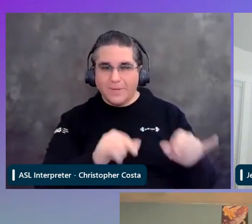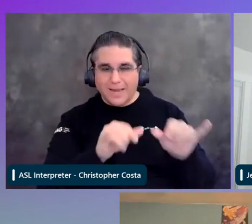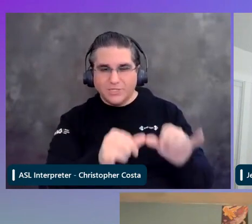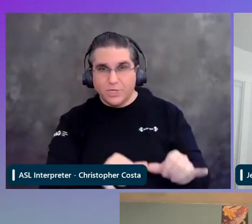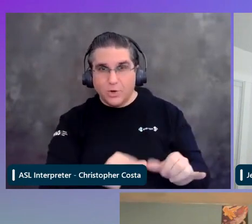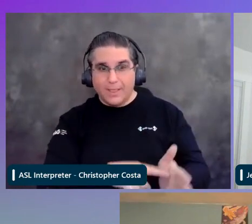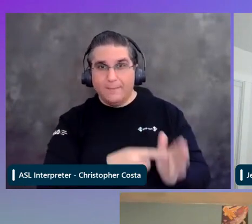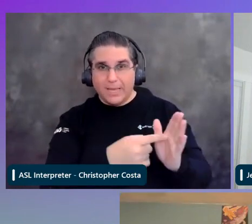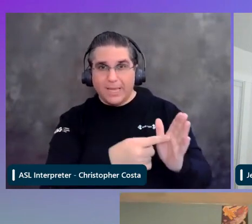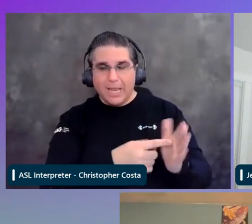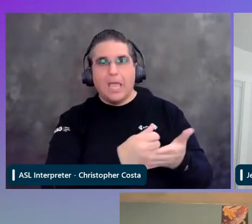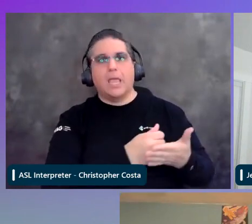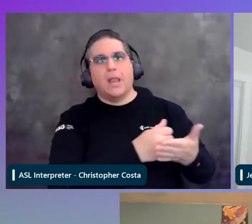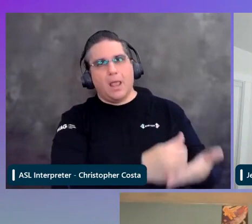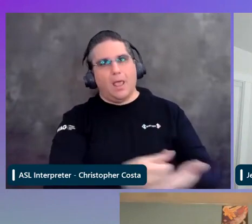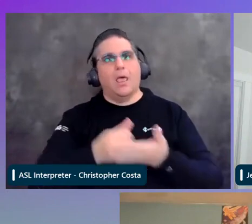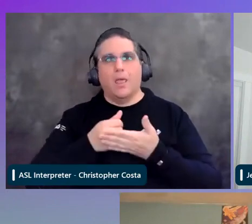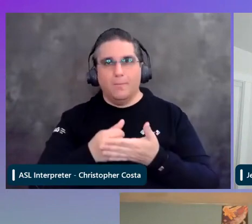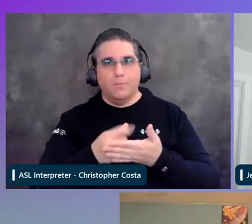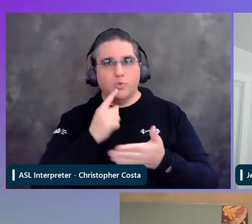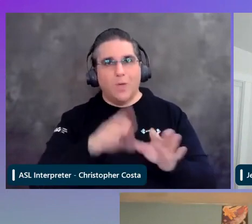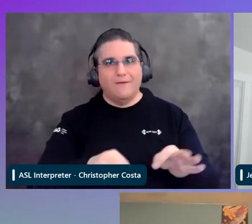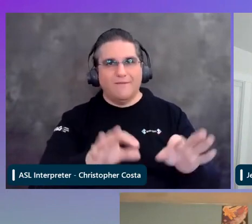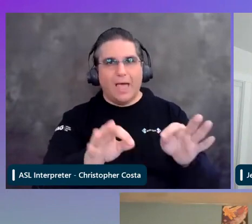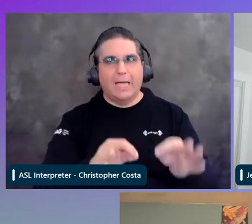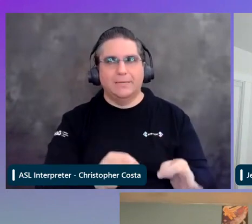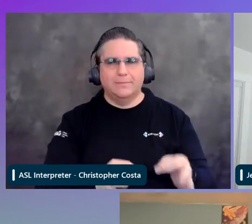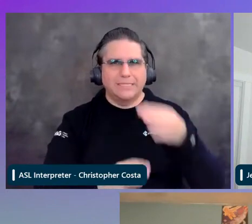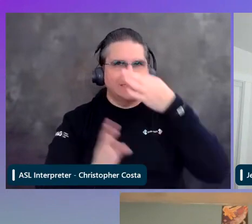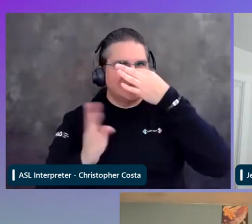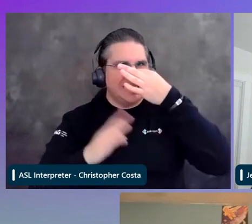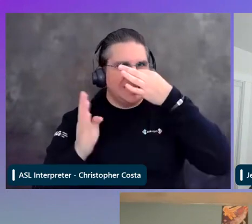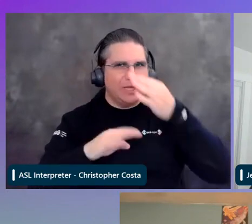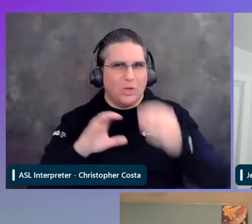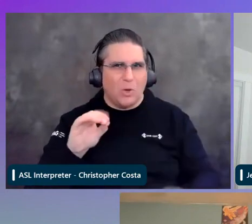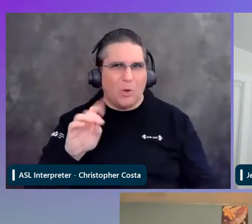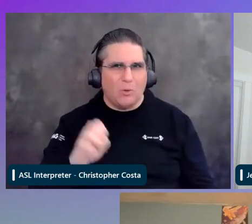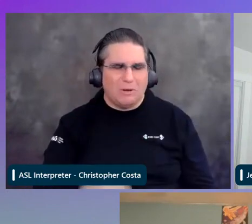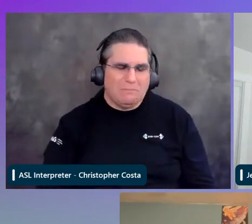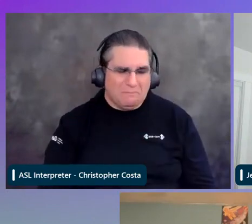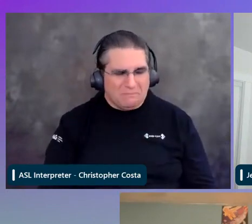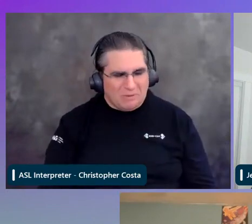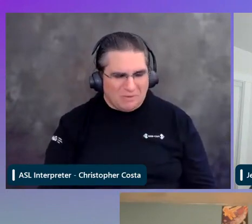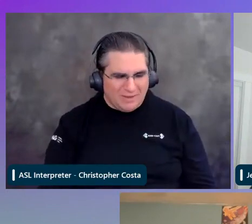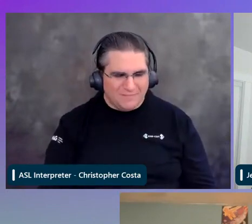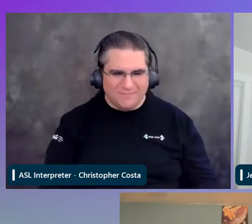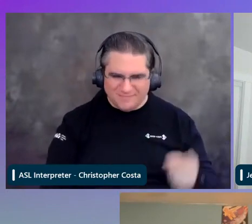especially in identifying a stinky code, which I like now as